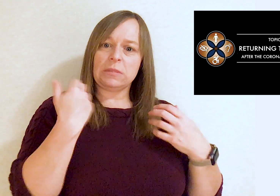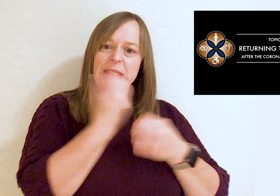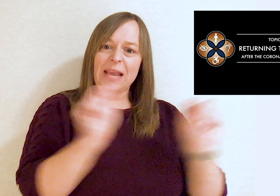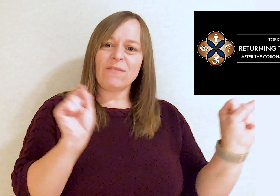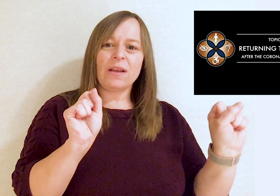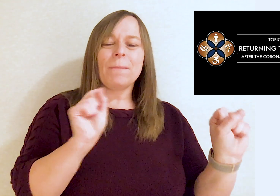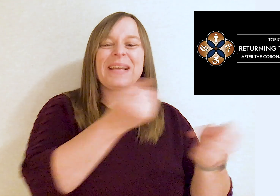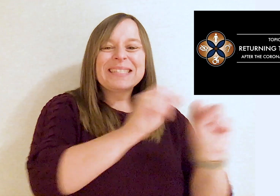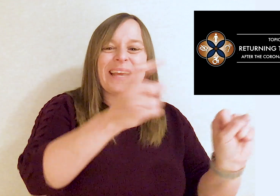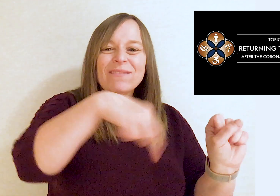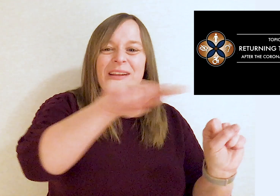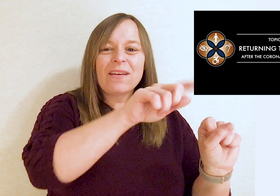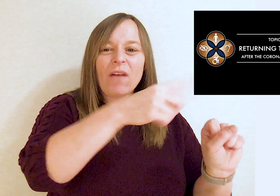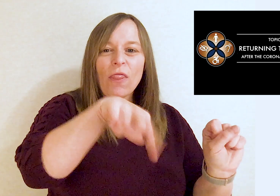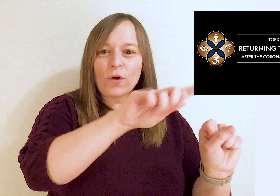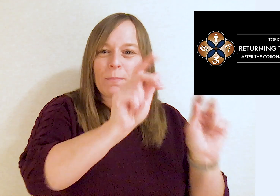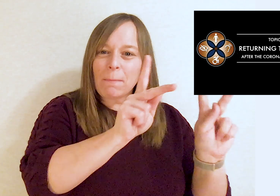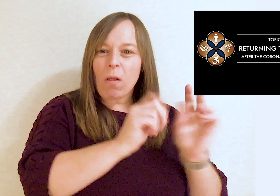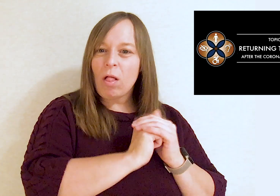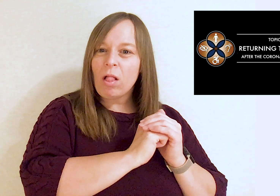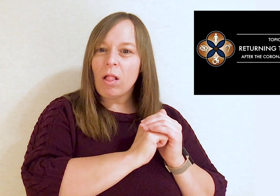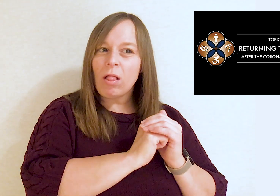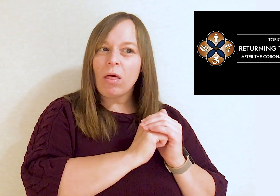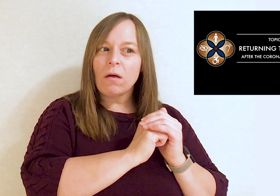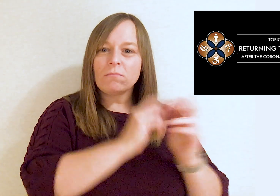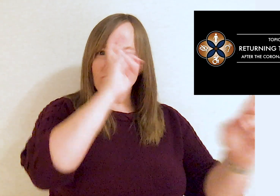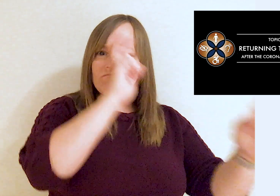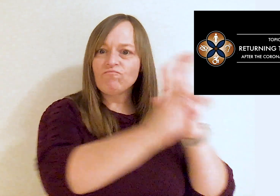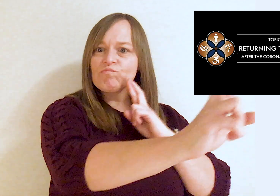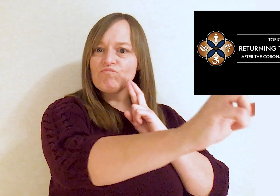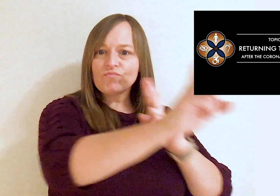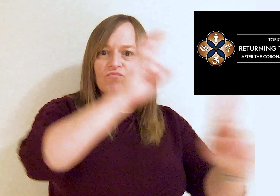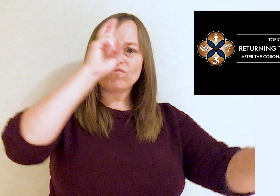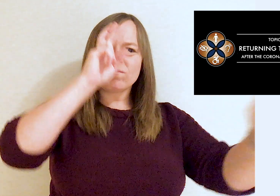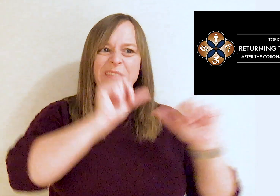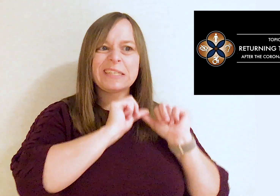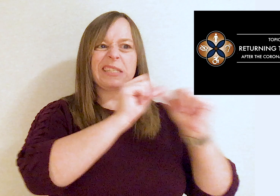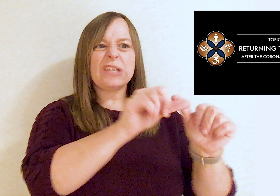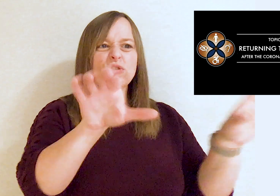do it for the sake of others and that I just hope that we continue to do that in